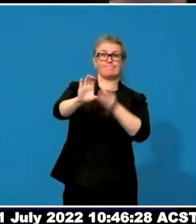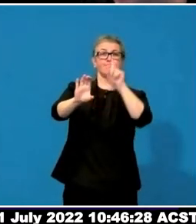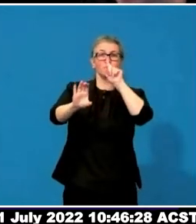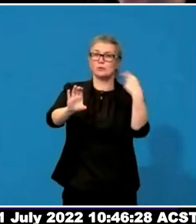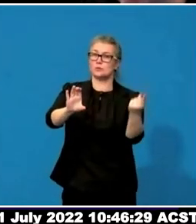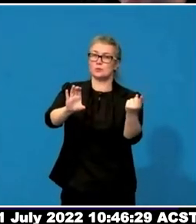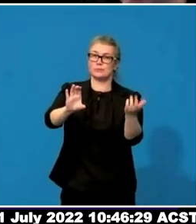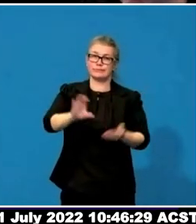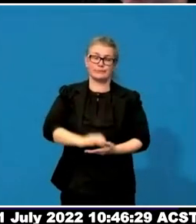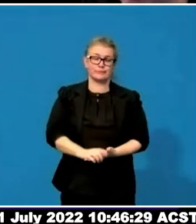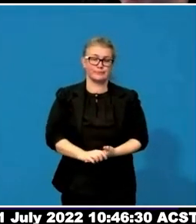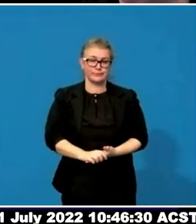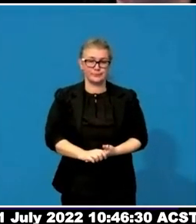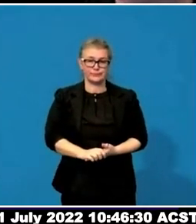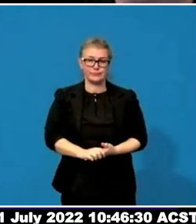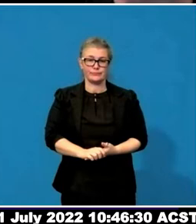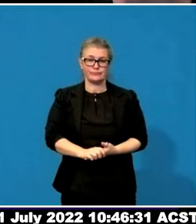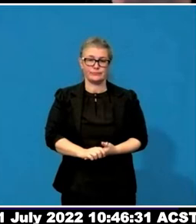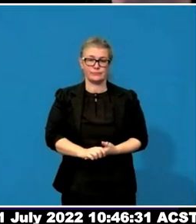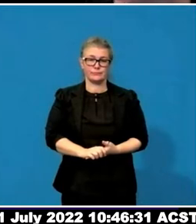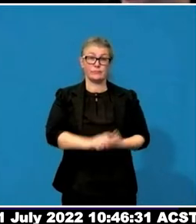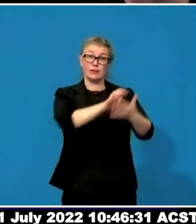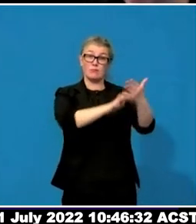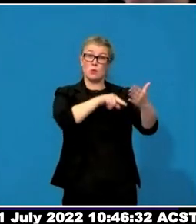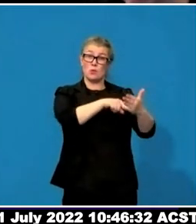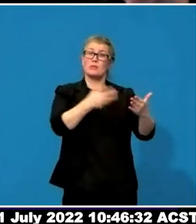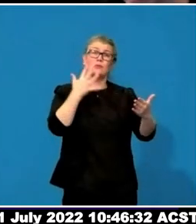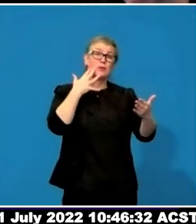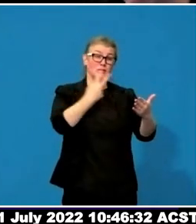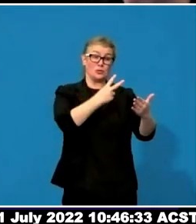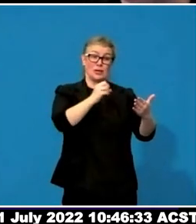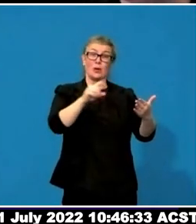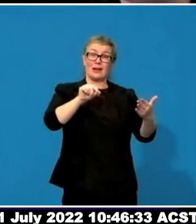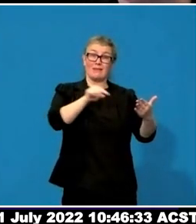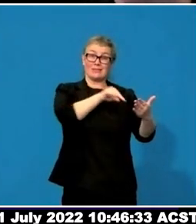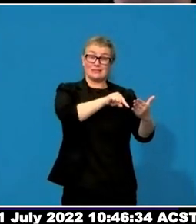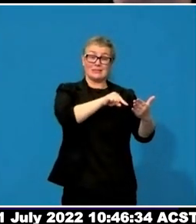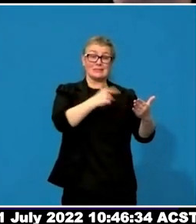The report in 2011 attributed this to the absence of a competitive market for